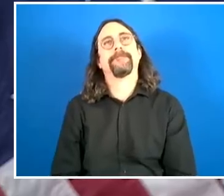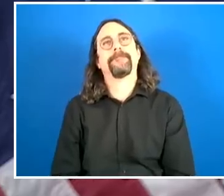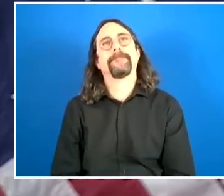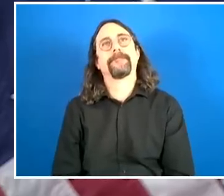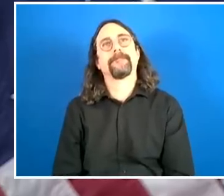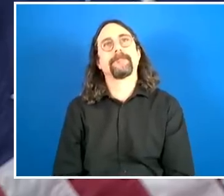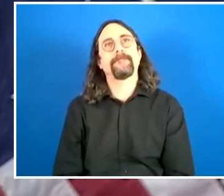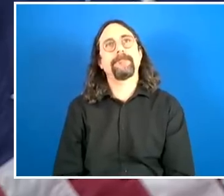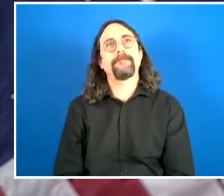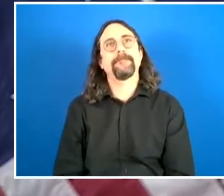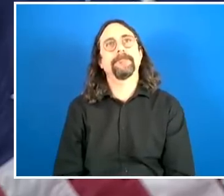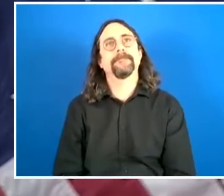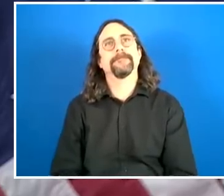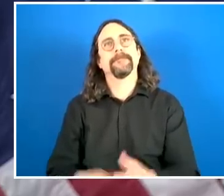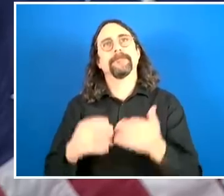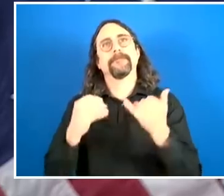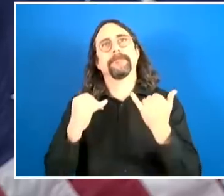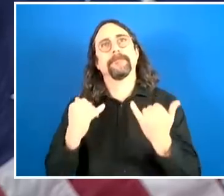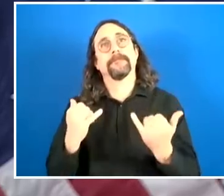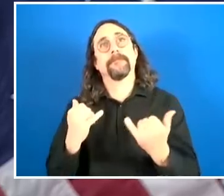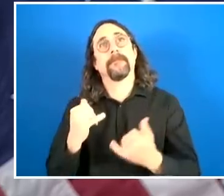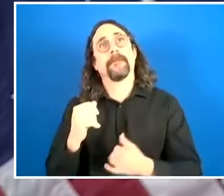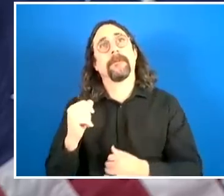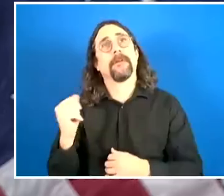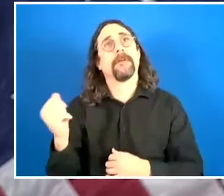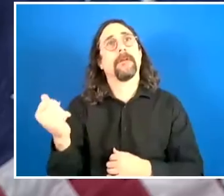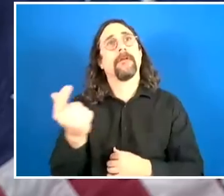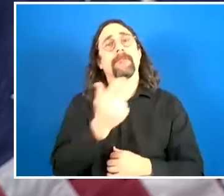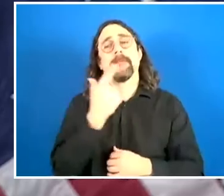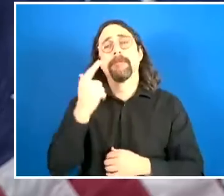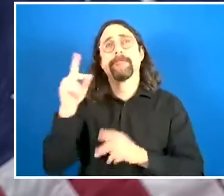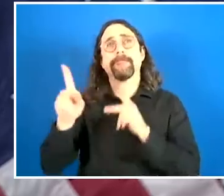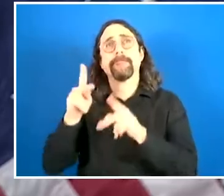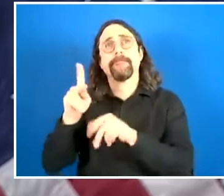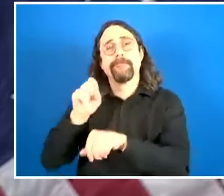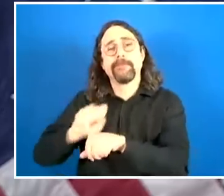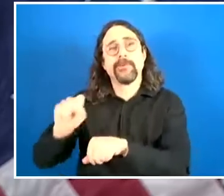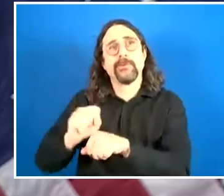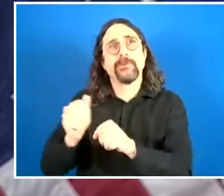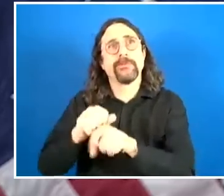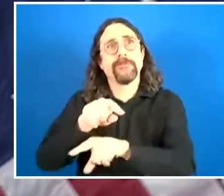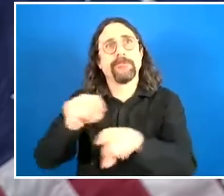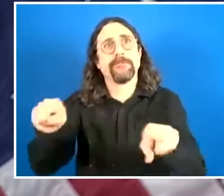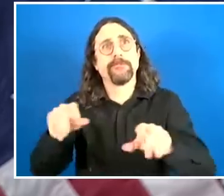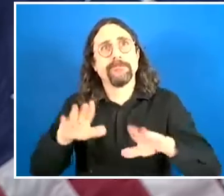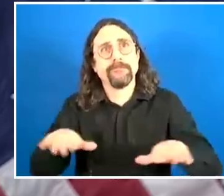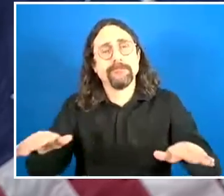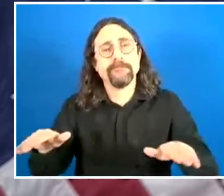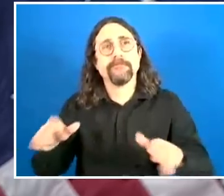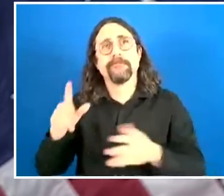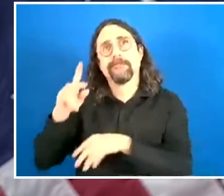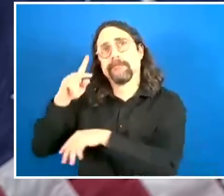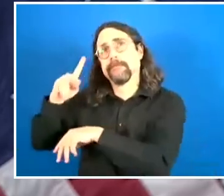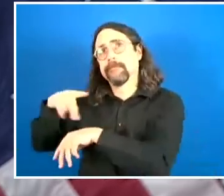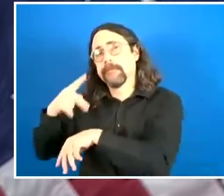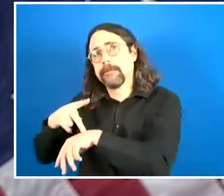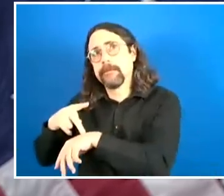EVERYONE WHO SERVES OUR KIDS, PRINCIPALS, TEACHERS,